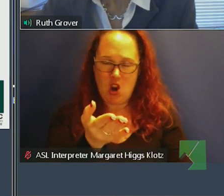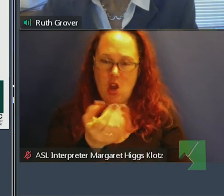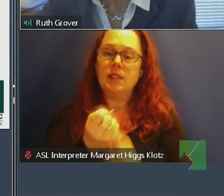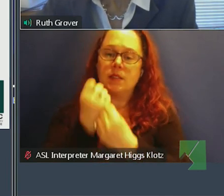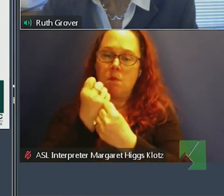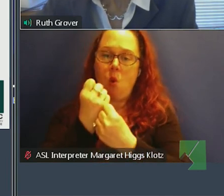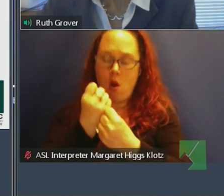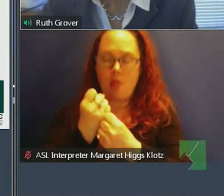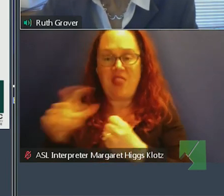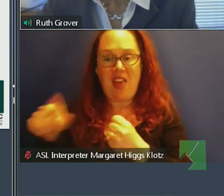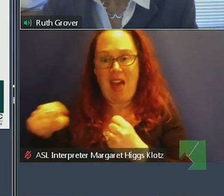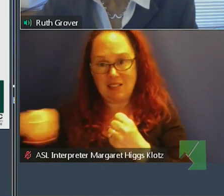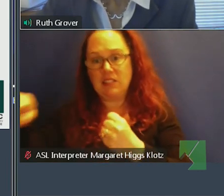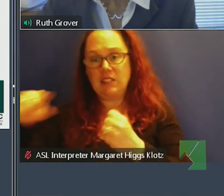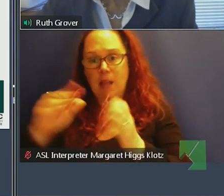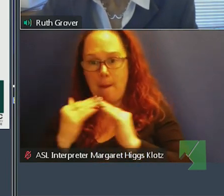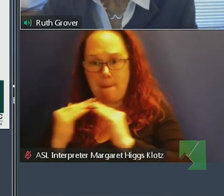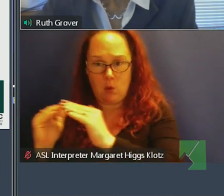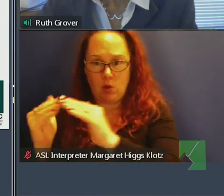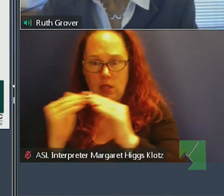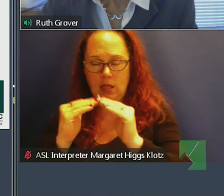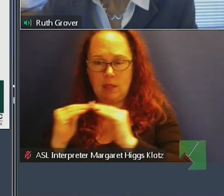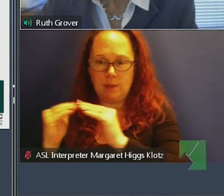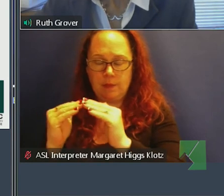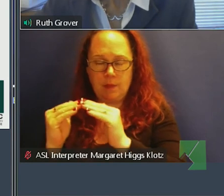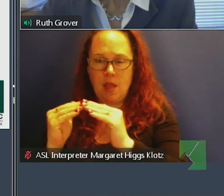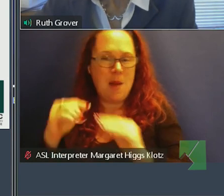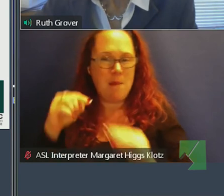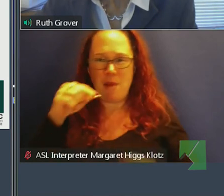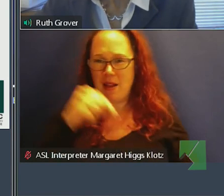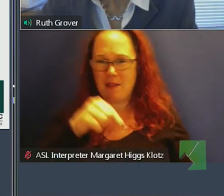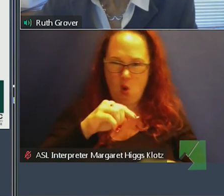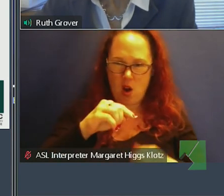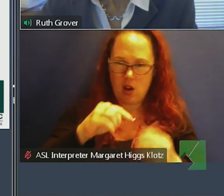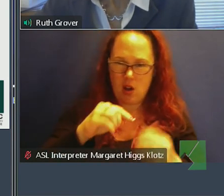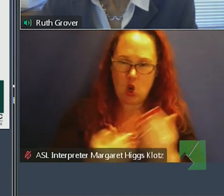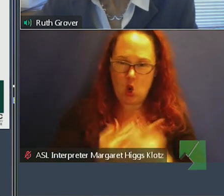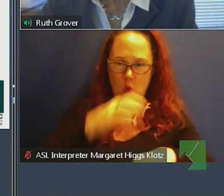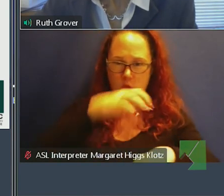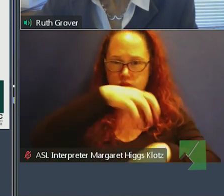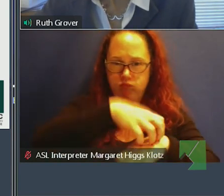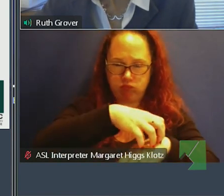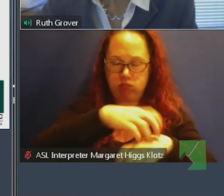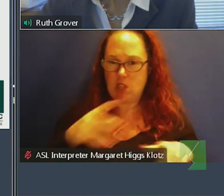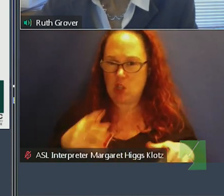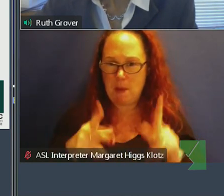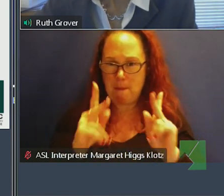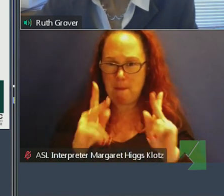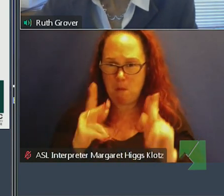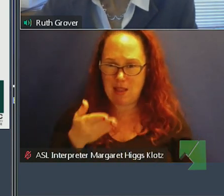community in the area. We would argue that in order for a public building or used to be permitted in the R 55 zone,